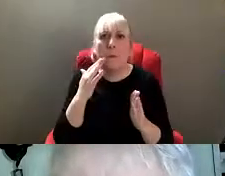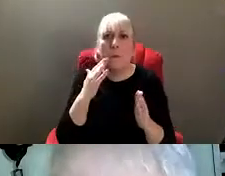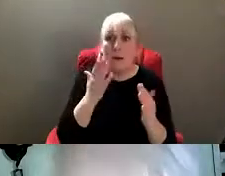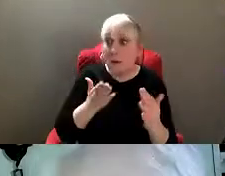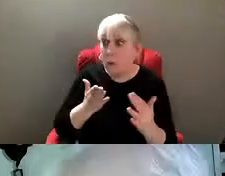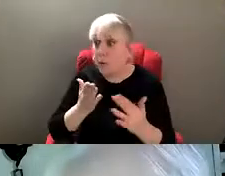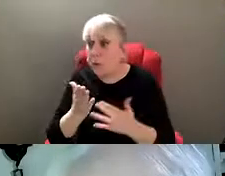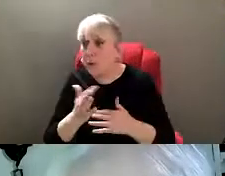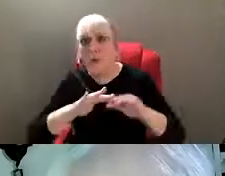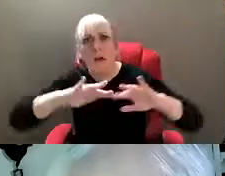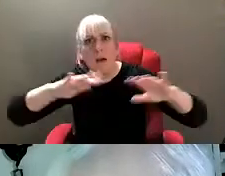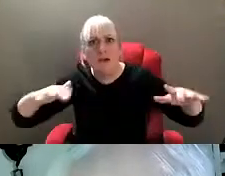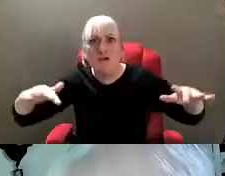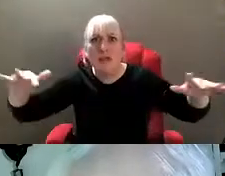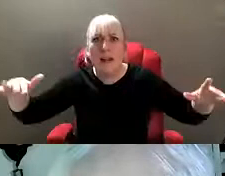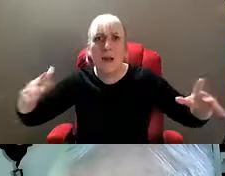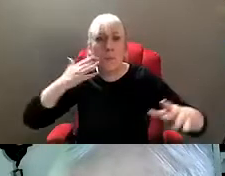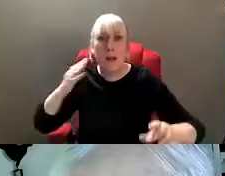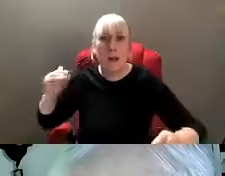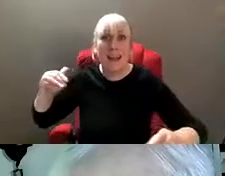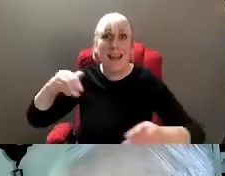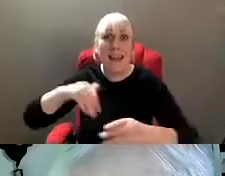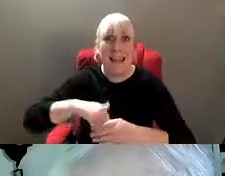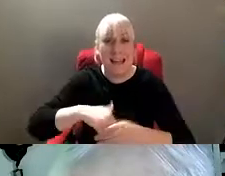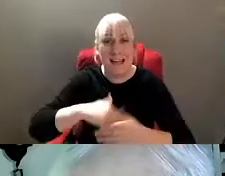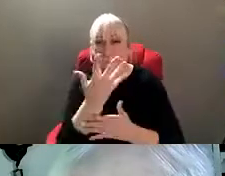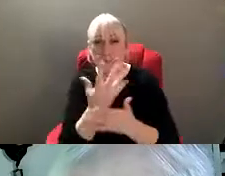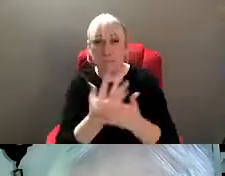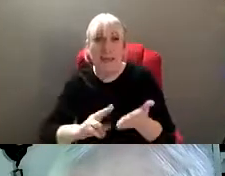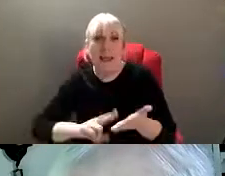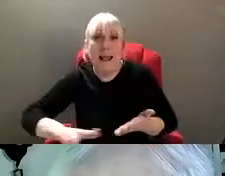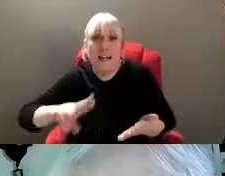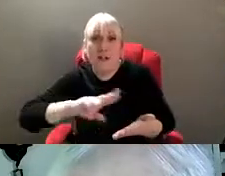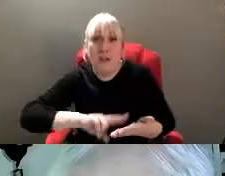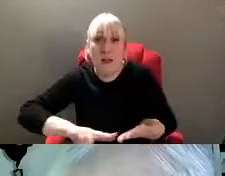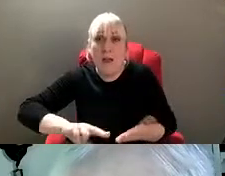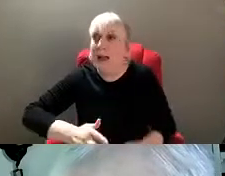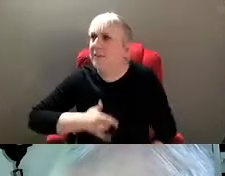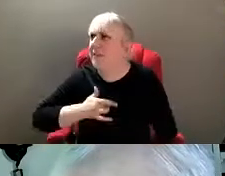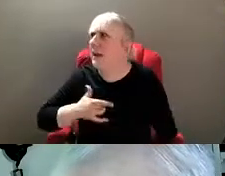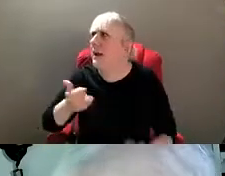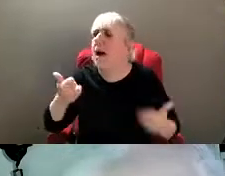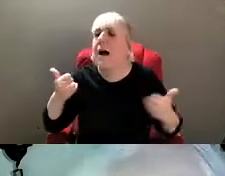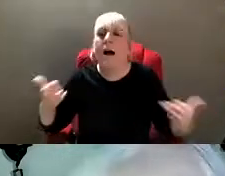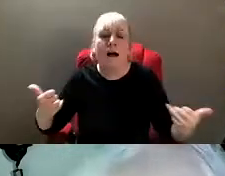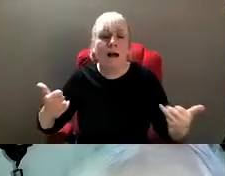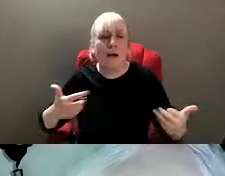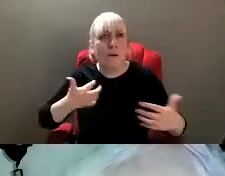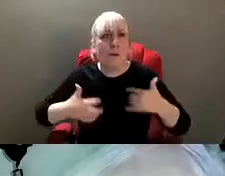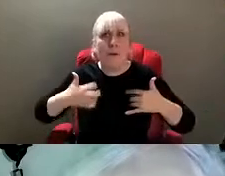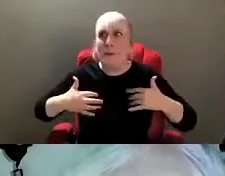or spend some time in nature where i feel a high level of alienation because people of color